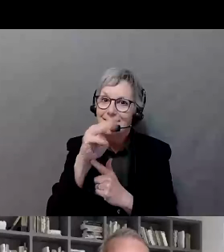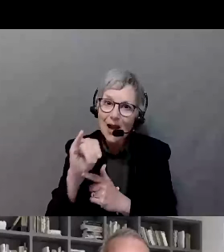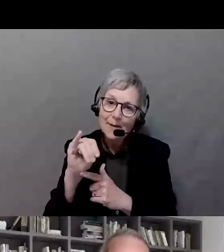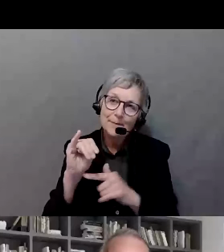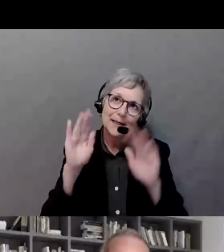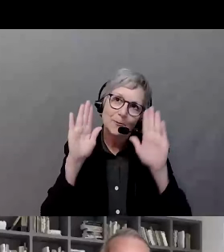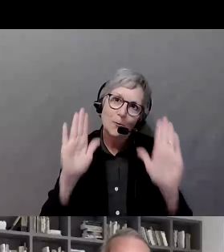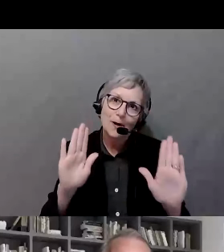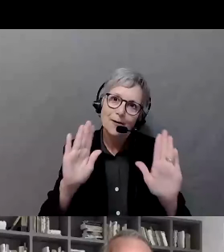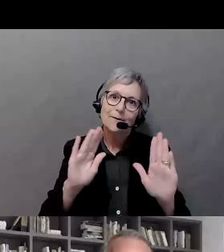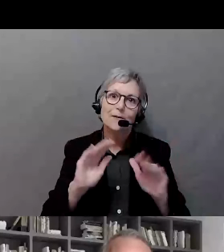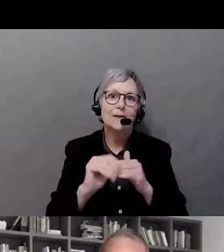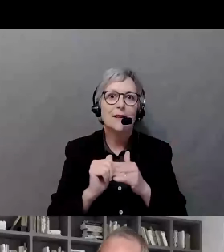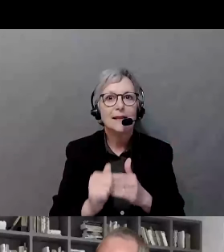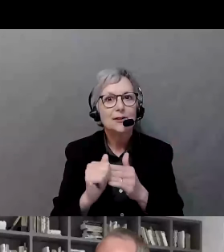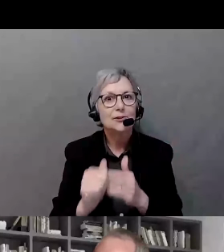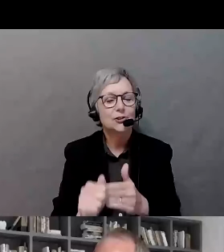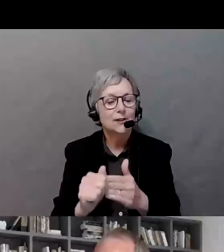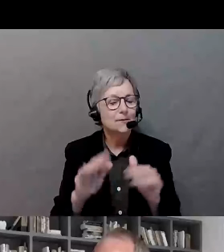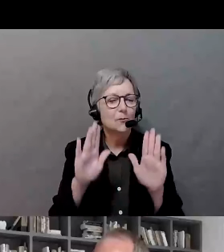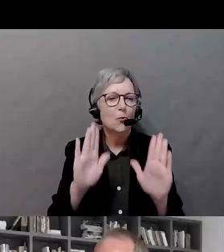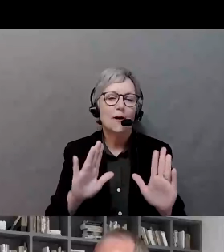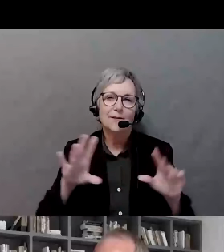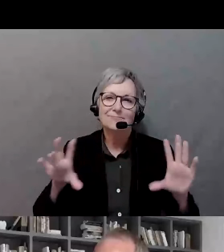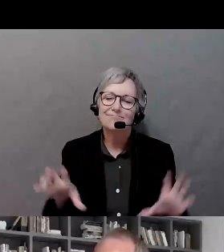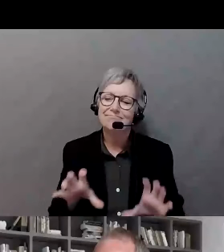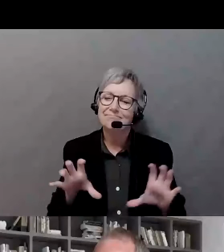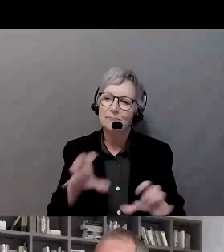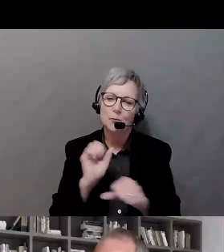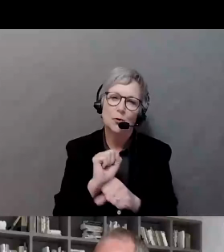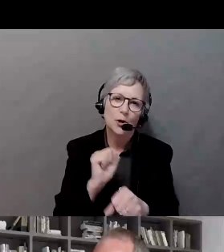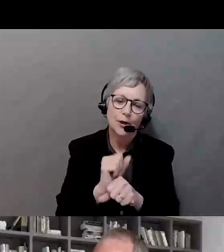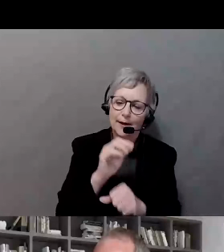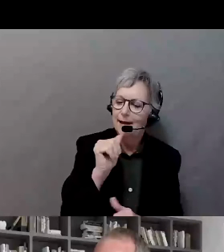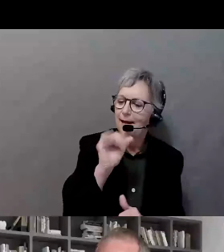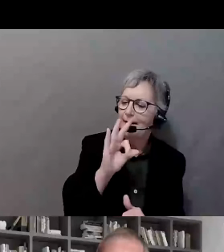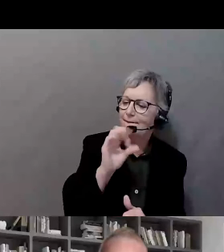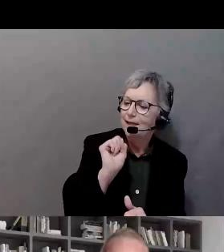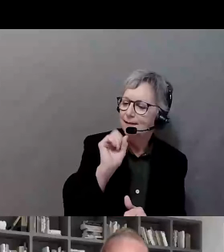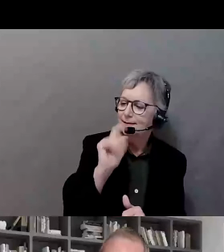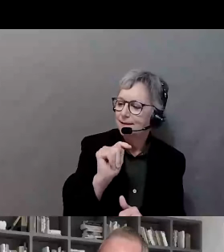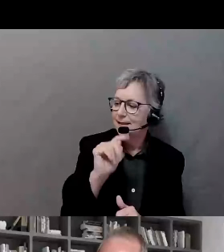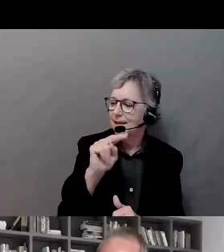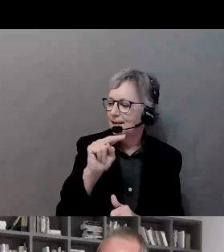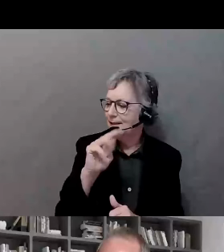ALL OF THIS WORK WITH AFSP AND VIBRANT AND MANY OTHERS.